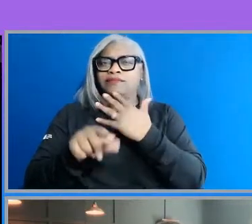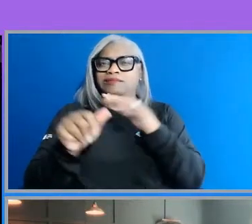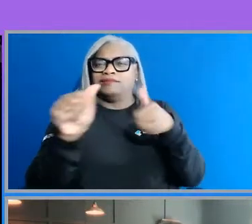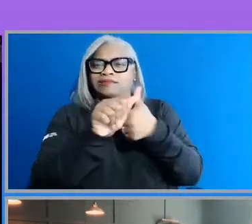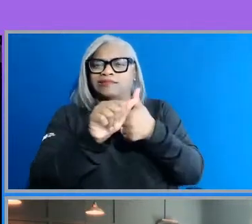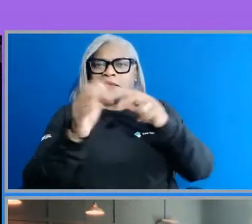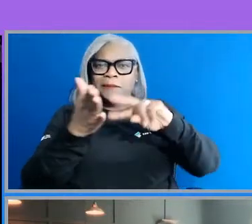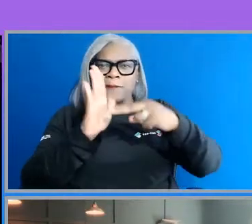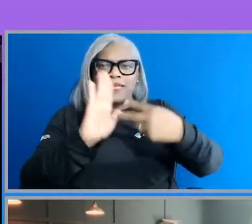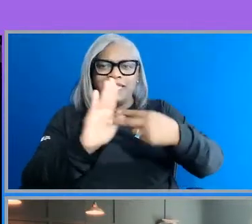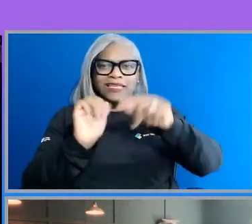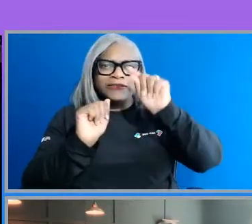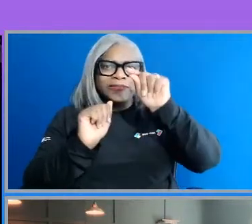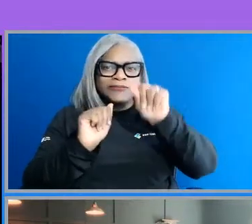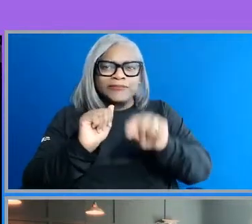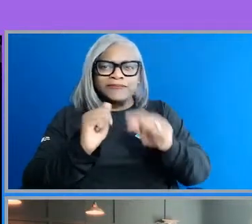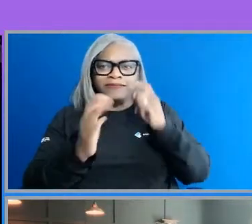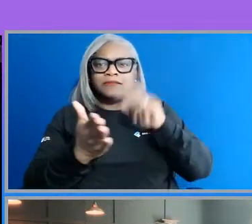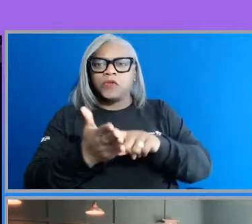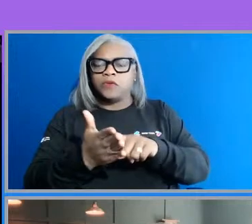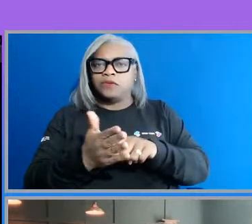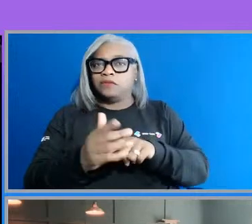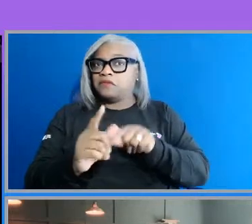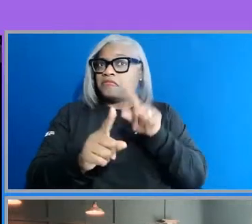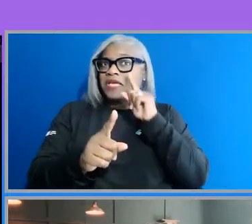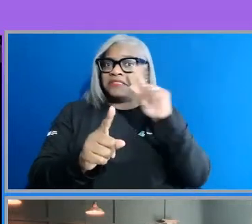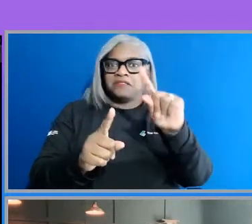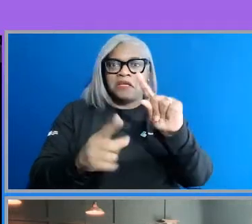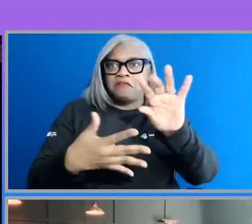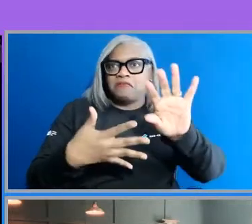we see here is the solution, because these two screens are